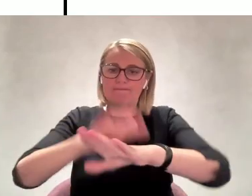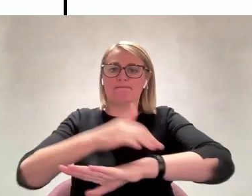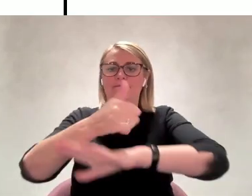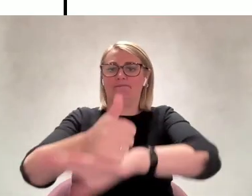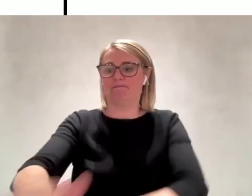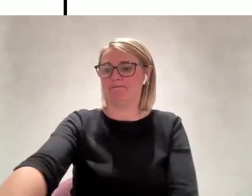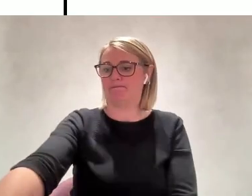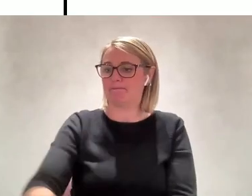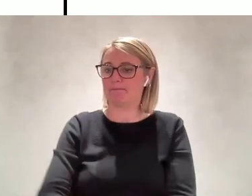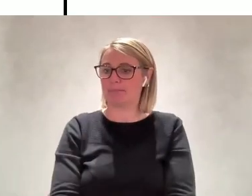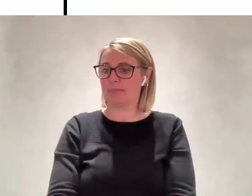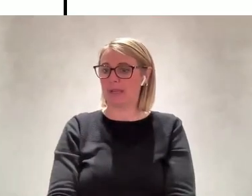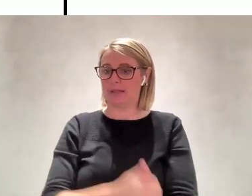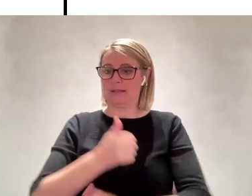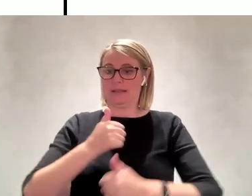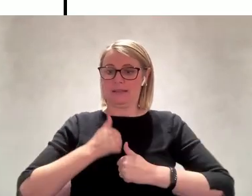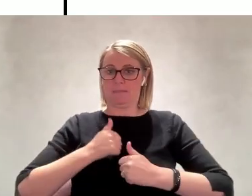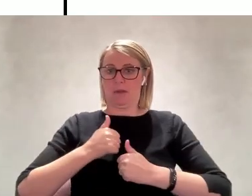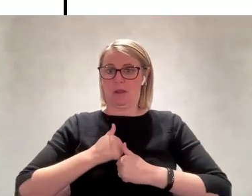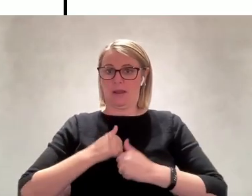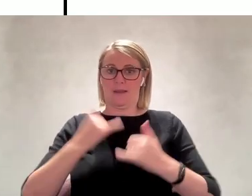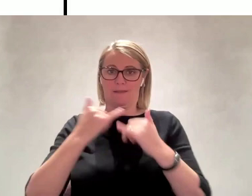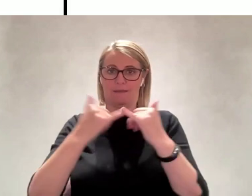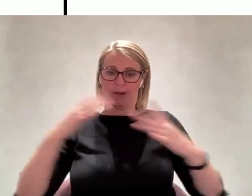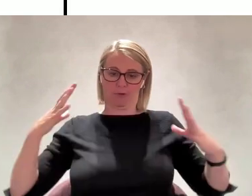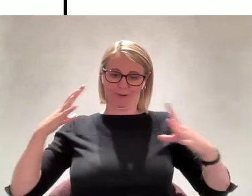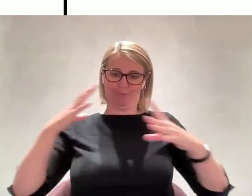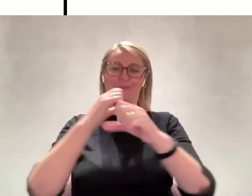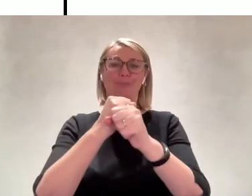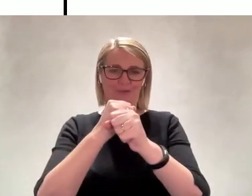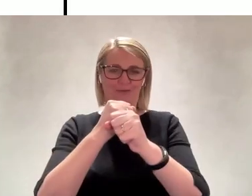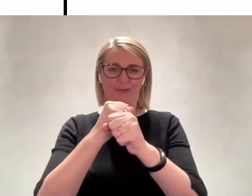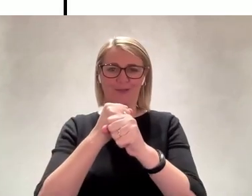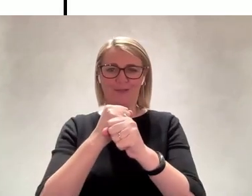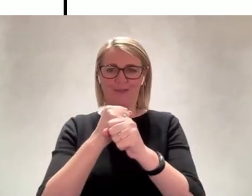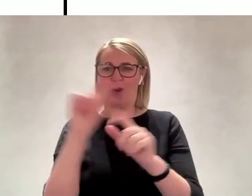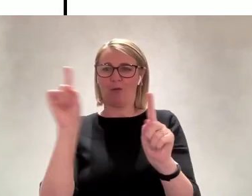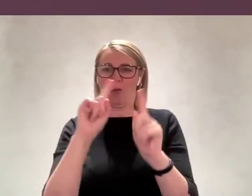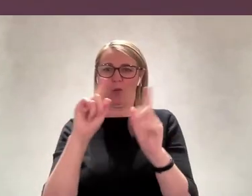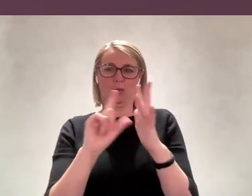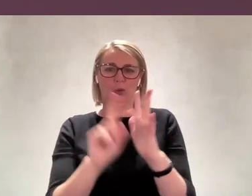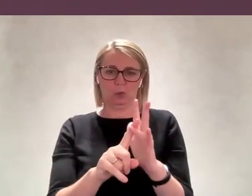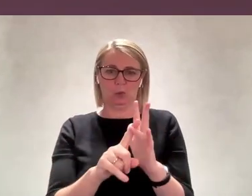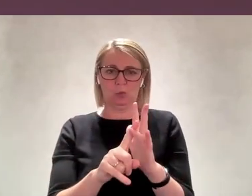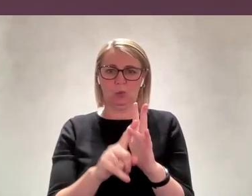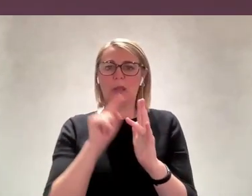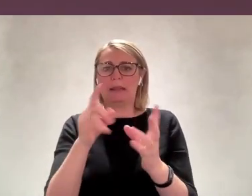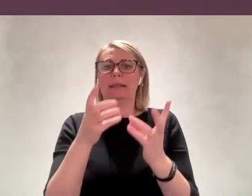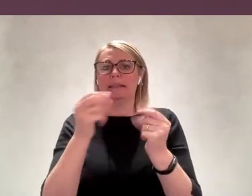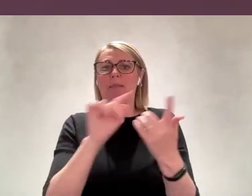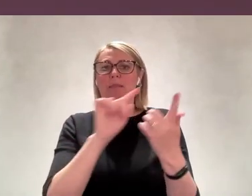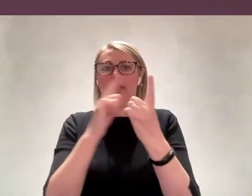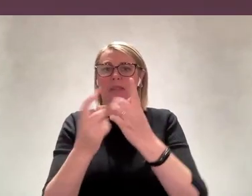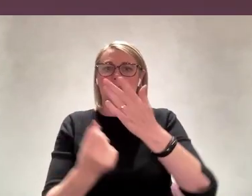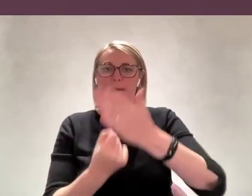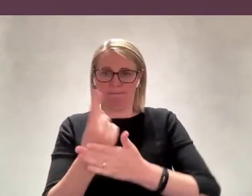That is my very brief overview of what we do and what some things are underway.